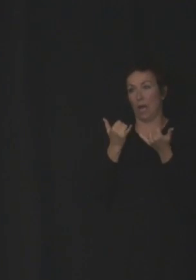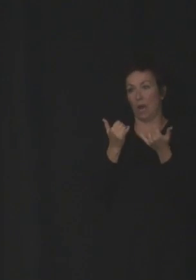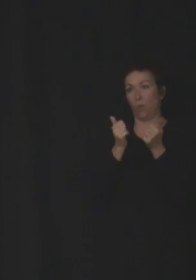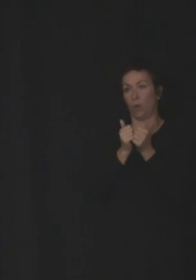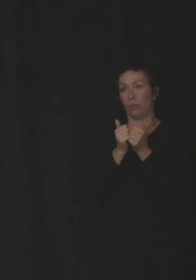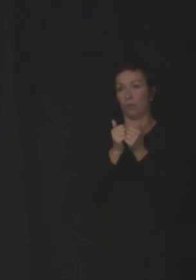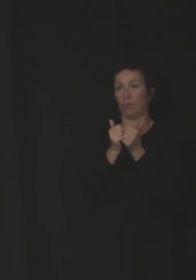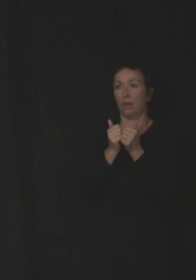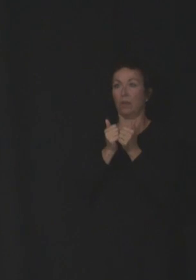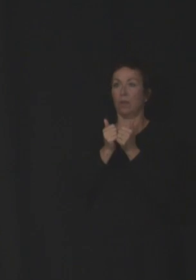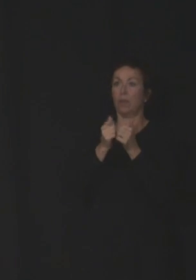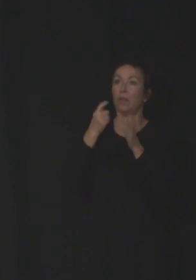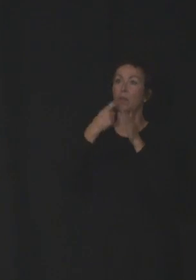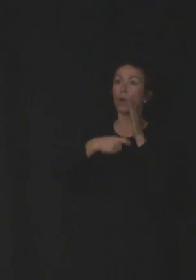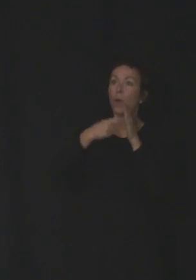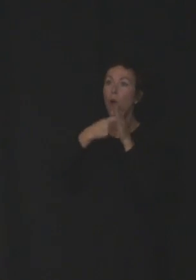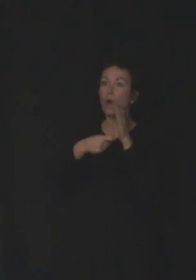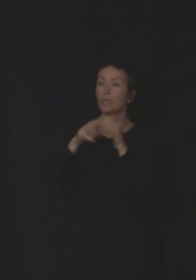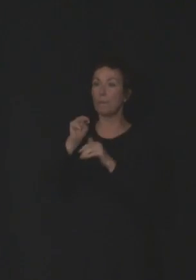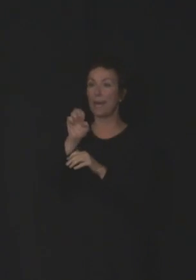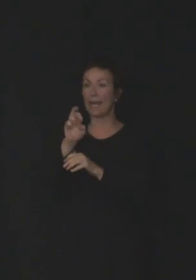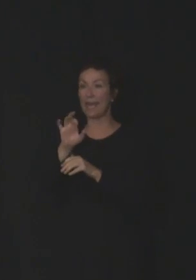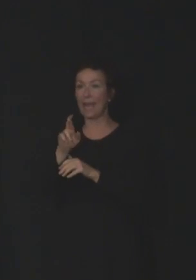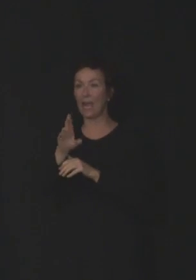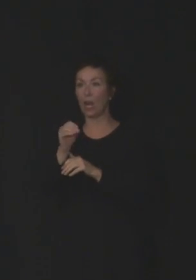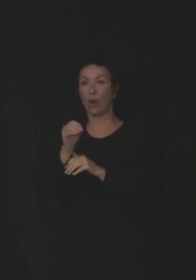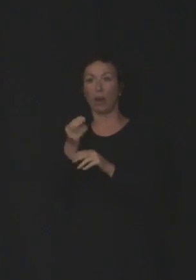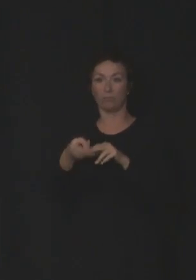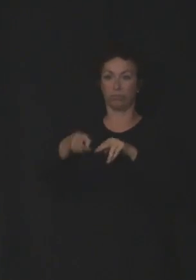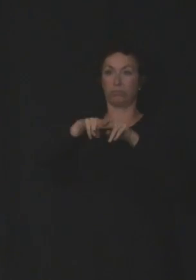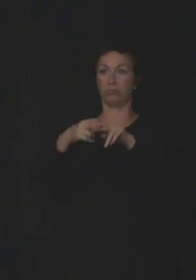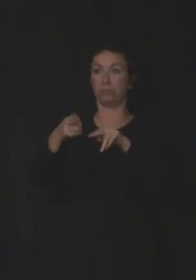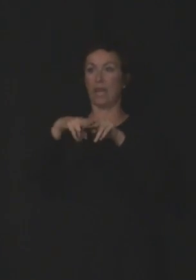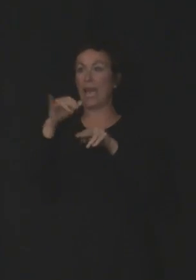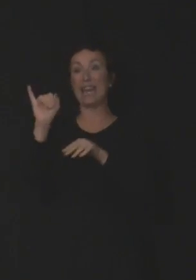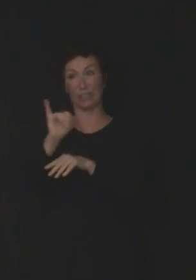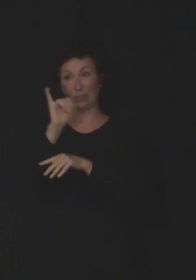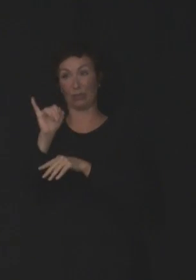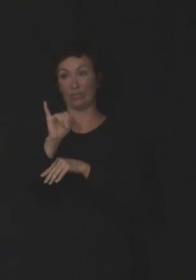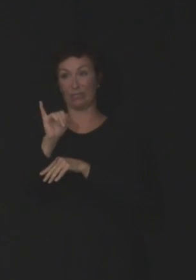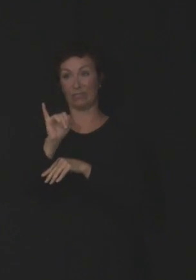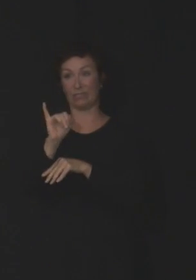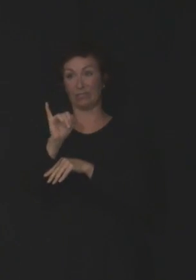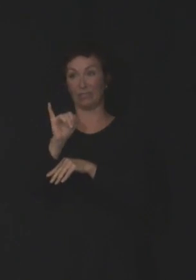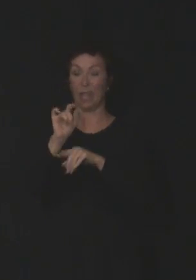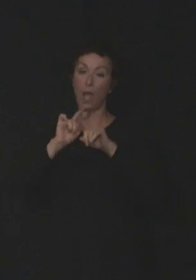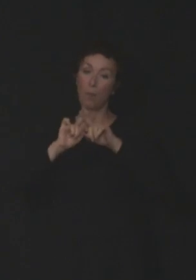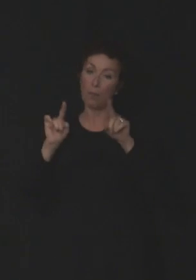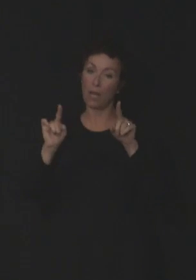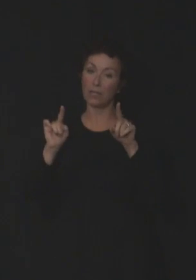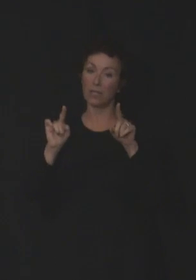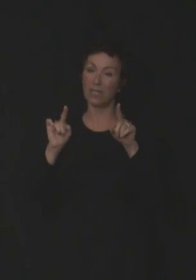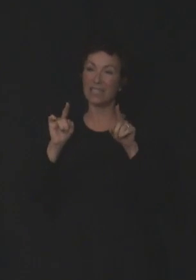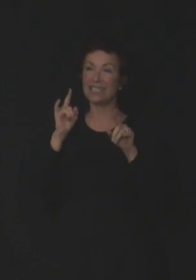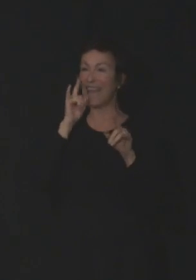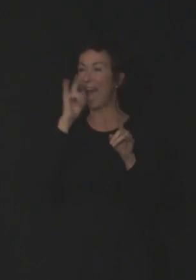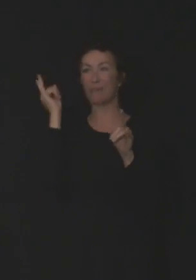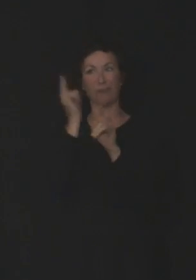the costs of Medicare and with the costs of insurance. But you know it's really ironic I think,